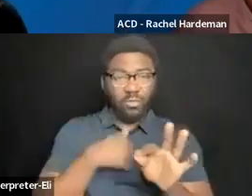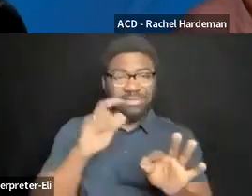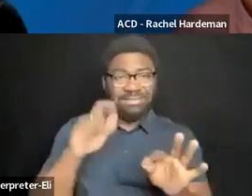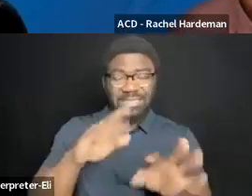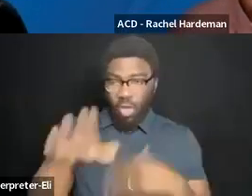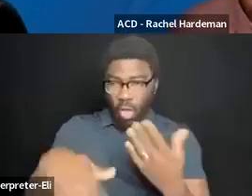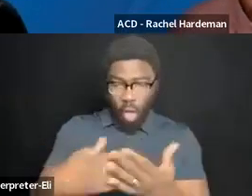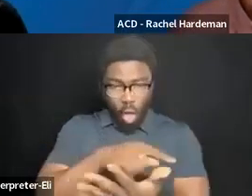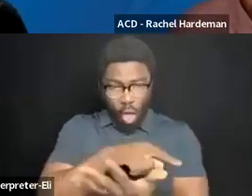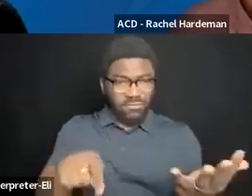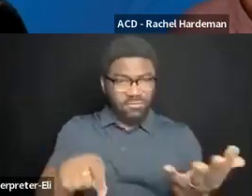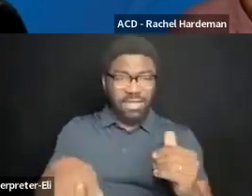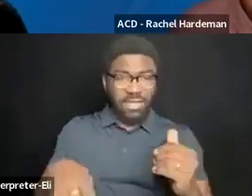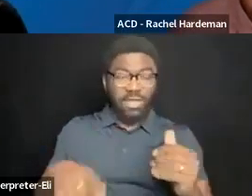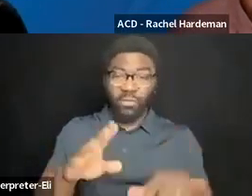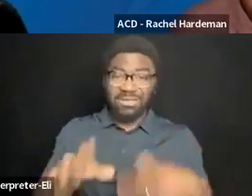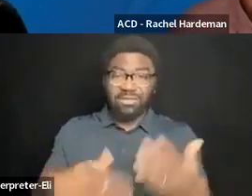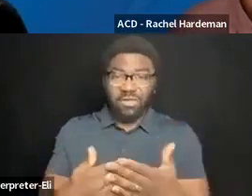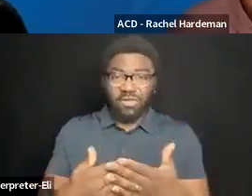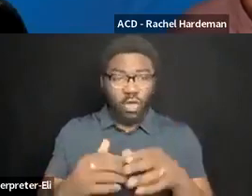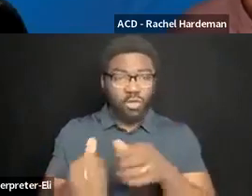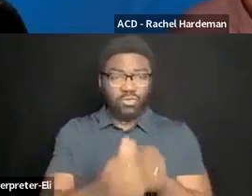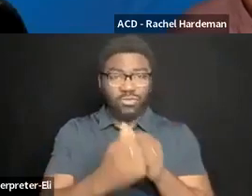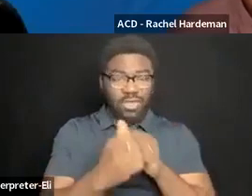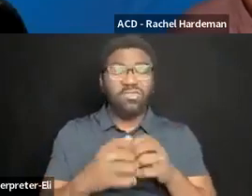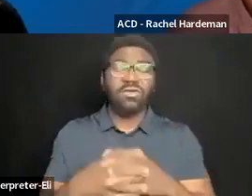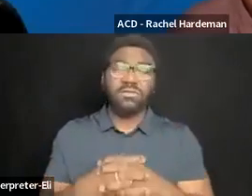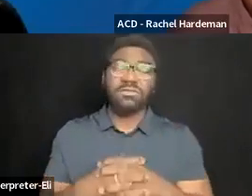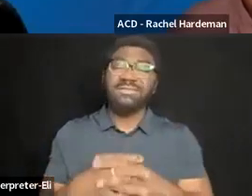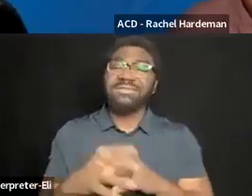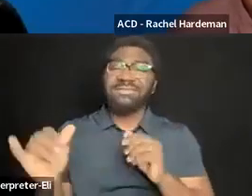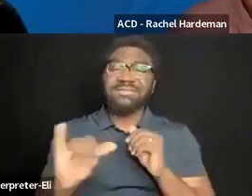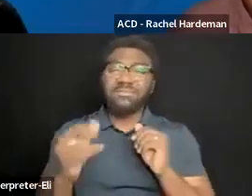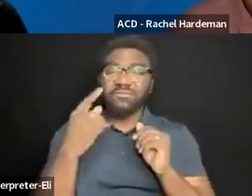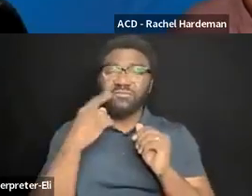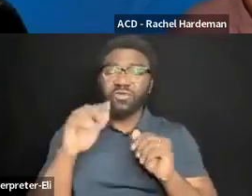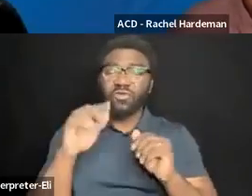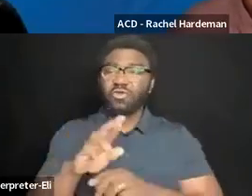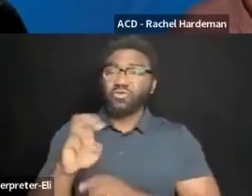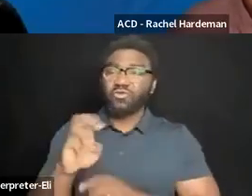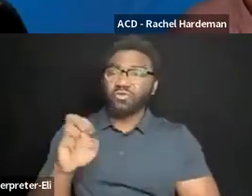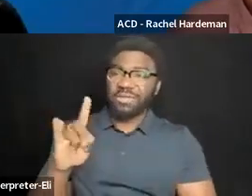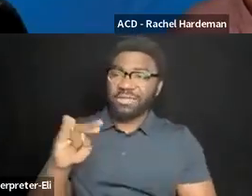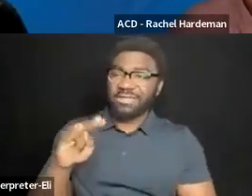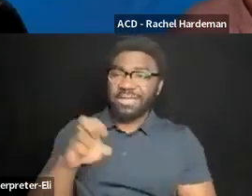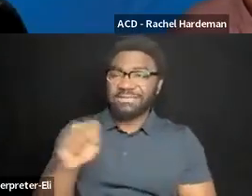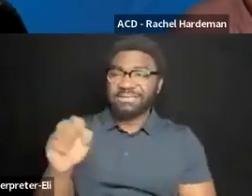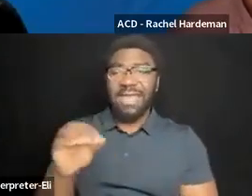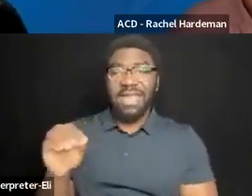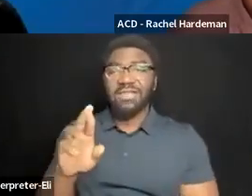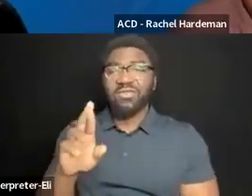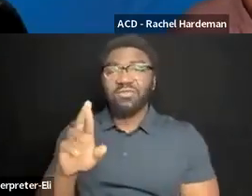but we need to have it all together. Similarly, for our readiness and response program, we need to have an infrastructure